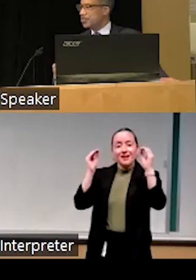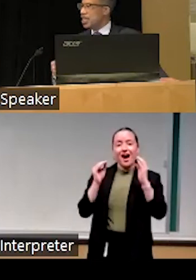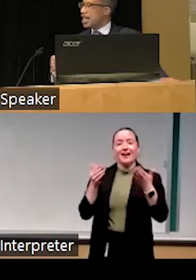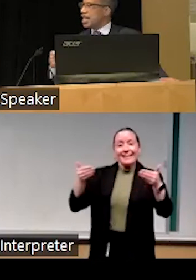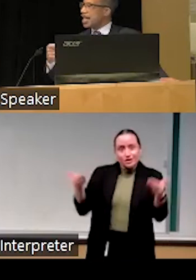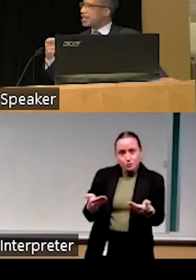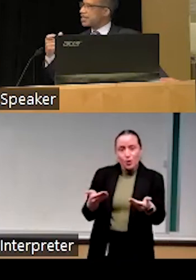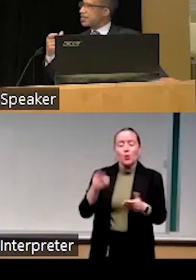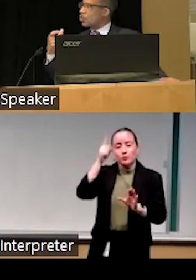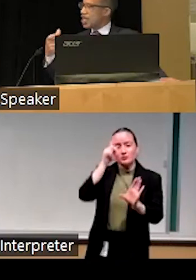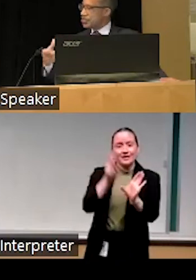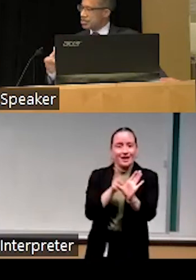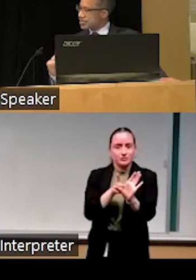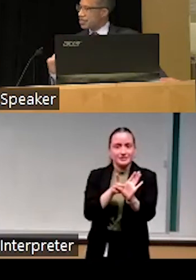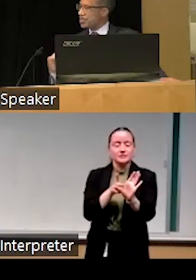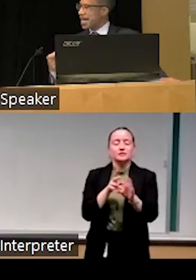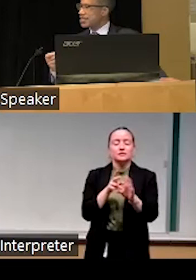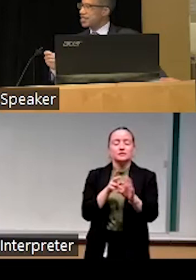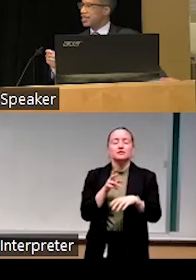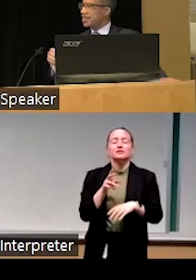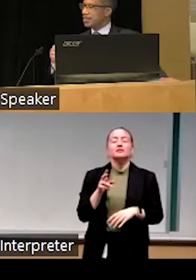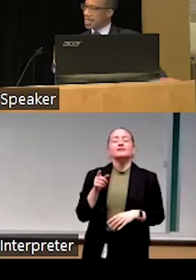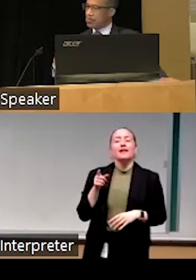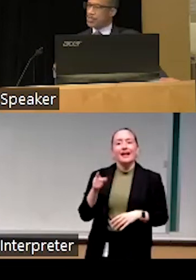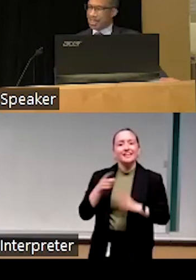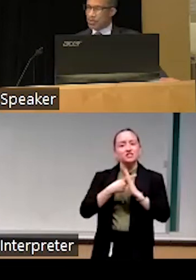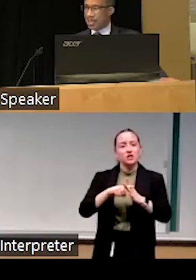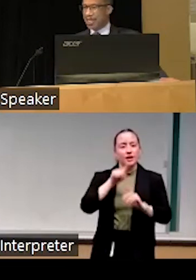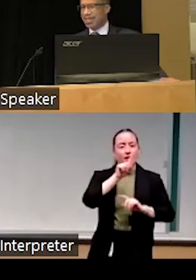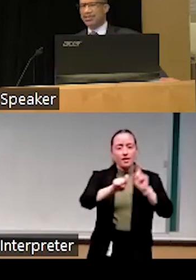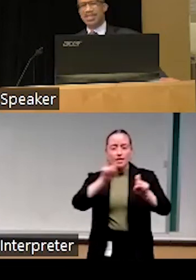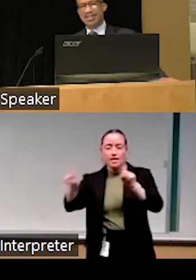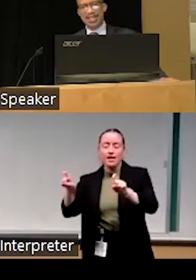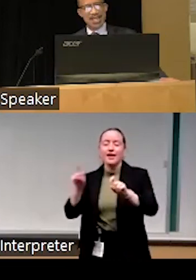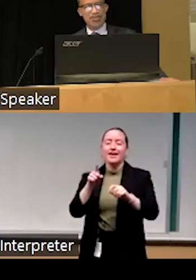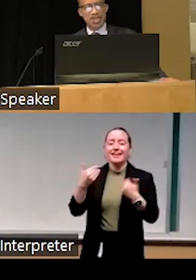and the questions that he was asking and the tapes that he would bring he had little cassette tapes